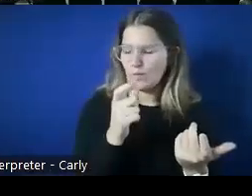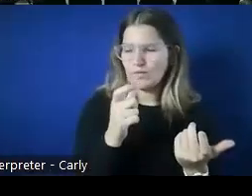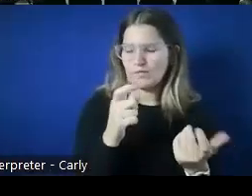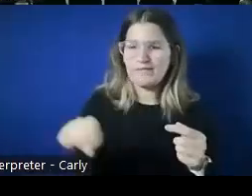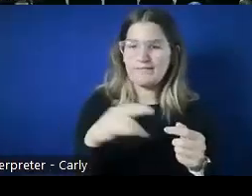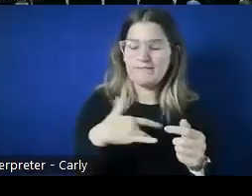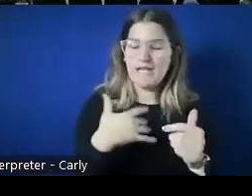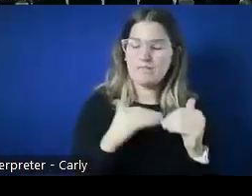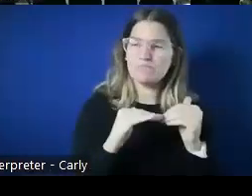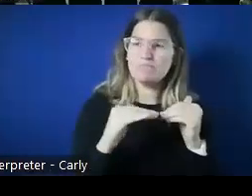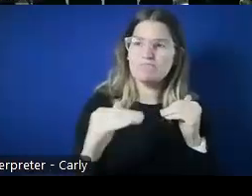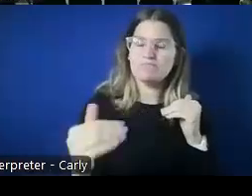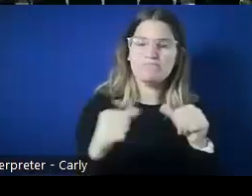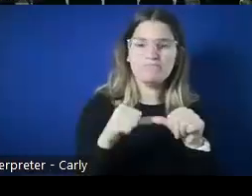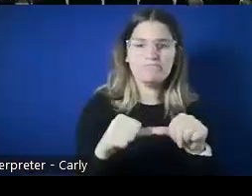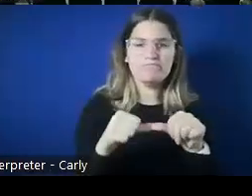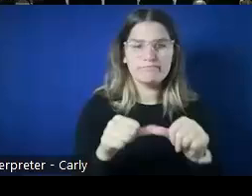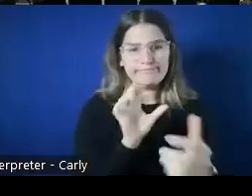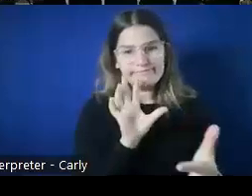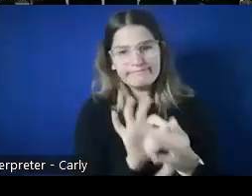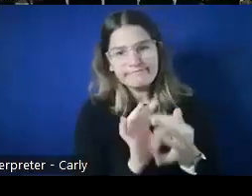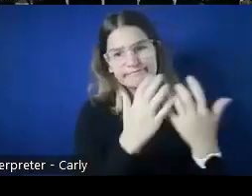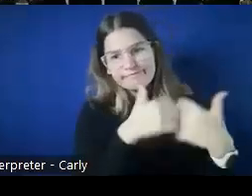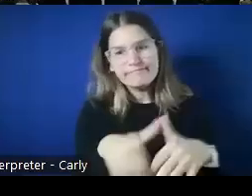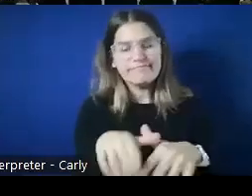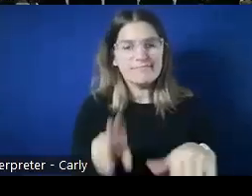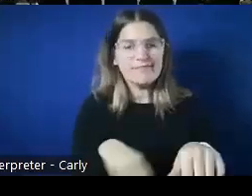they feel like they've linked really well to their natural support so those families are families who